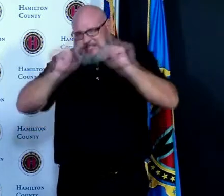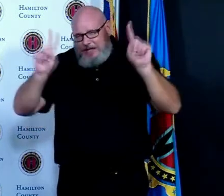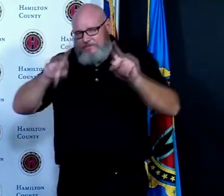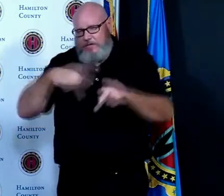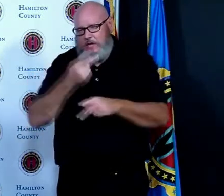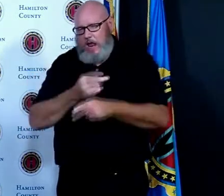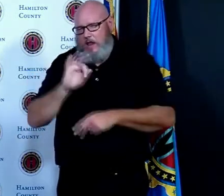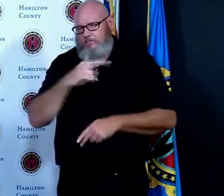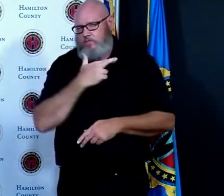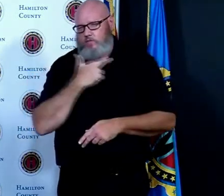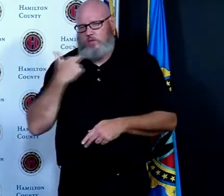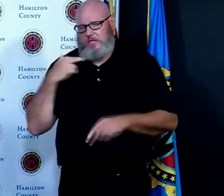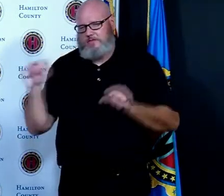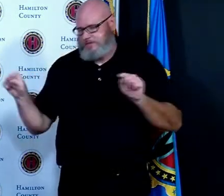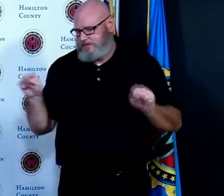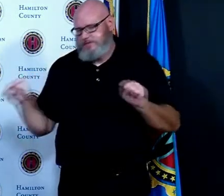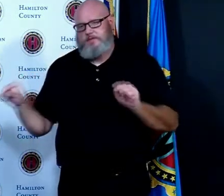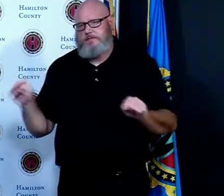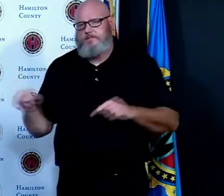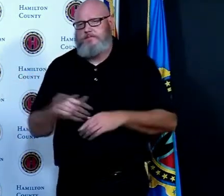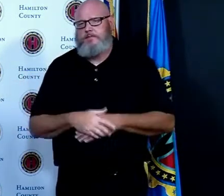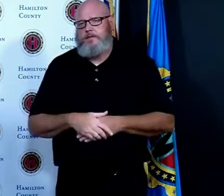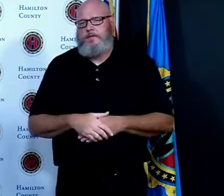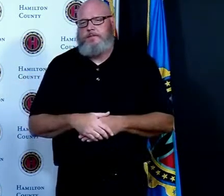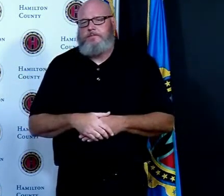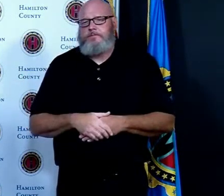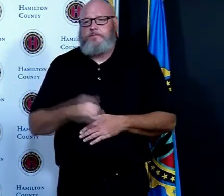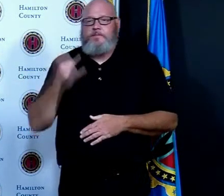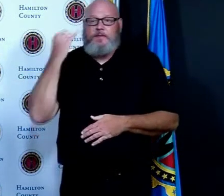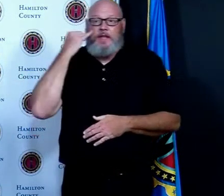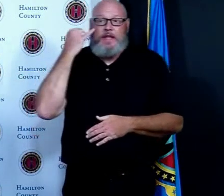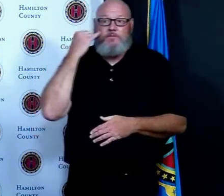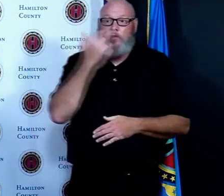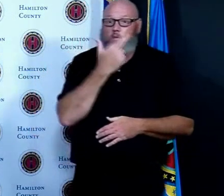good job in following the state guidelines that are put in place to help us keep safe then they